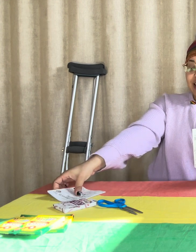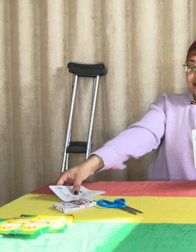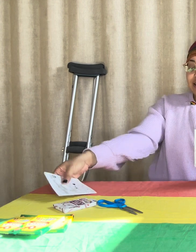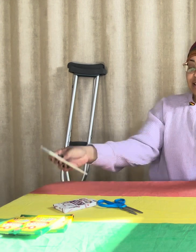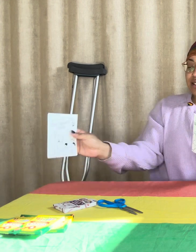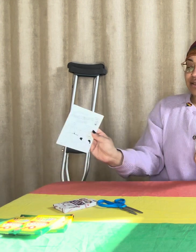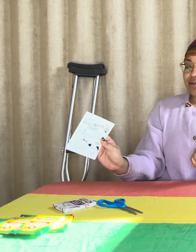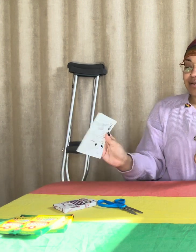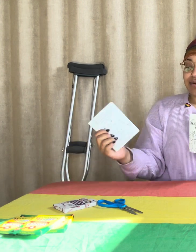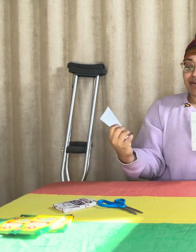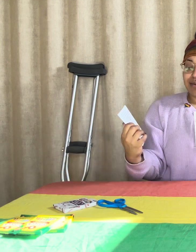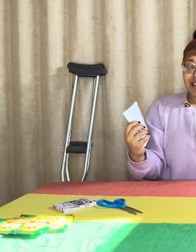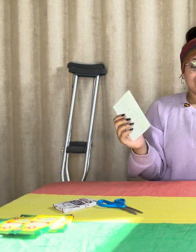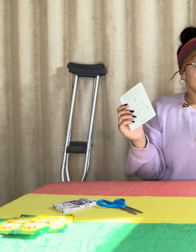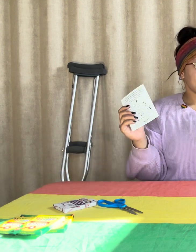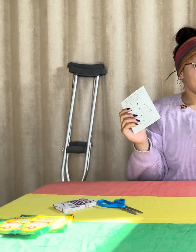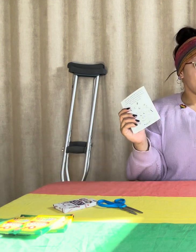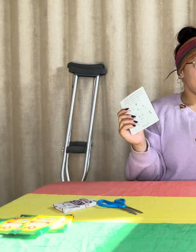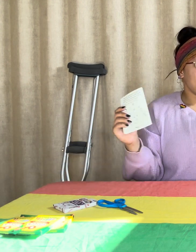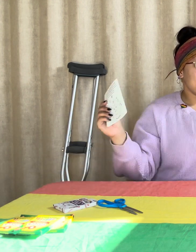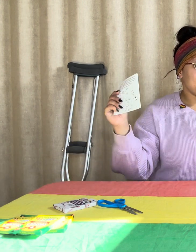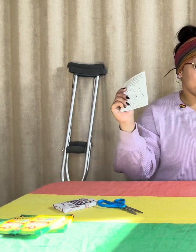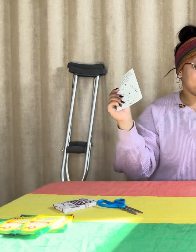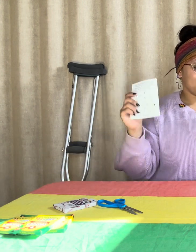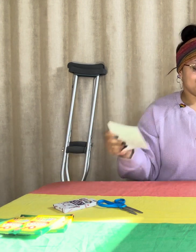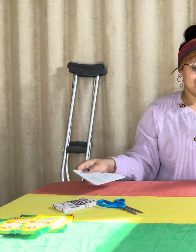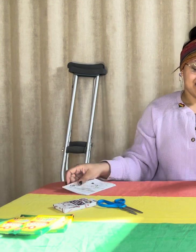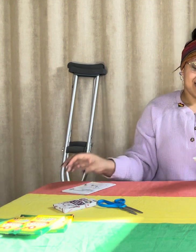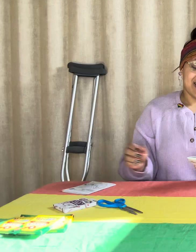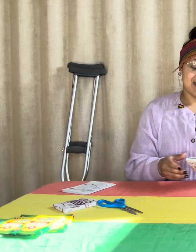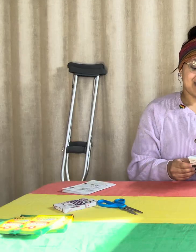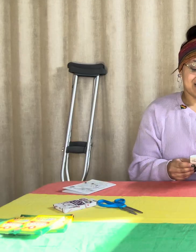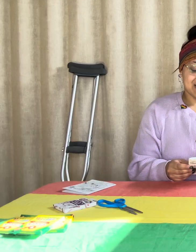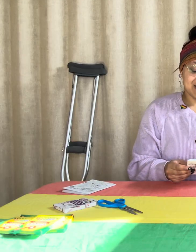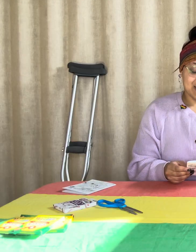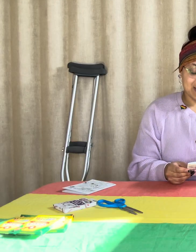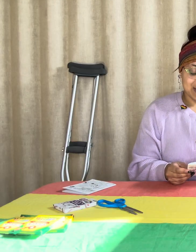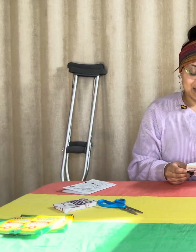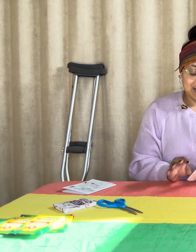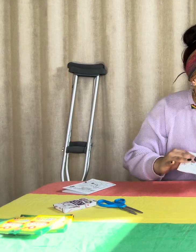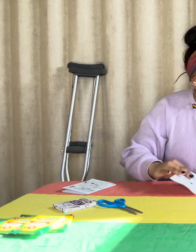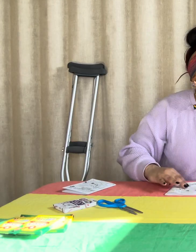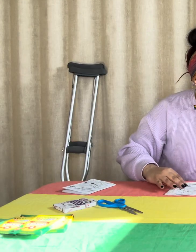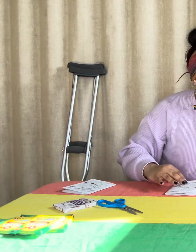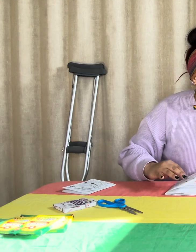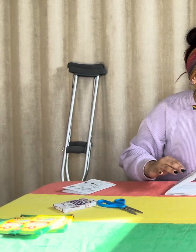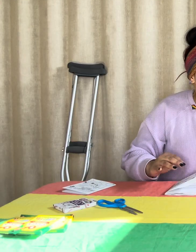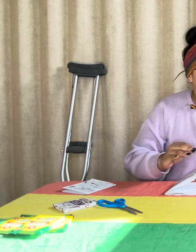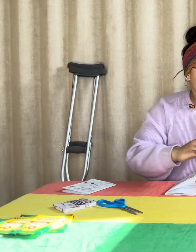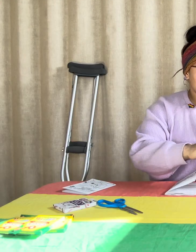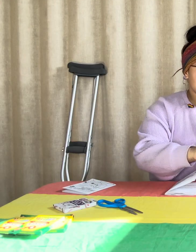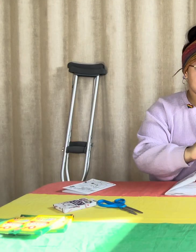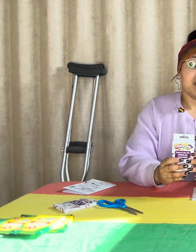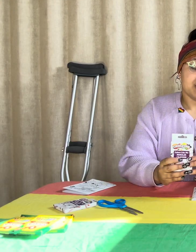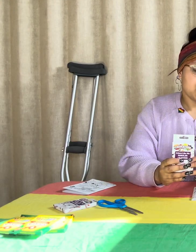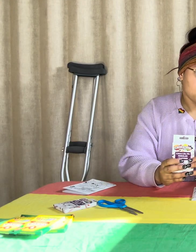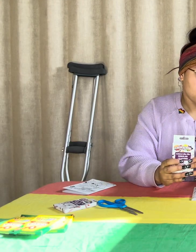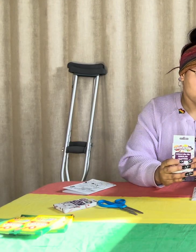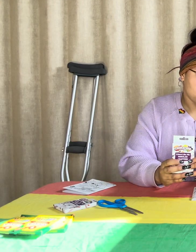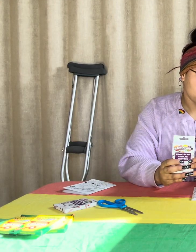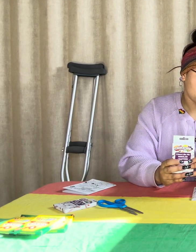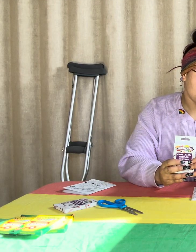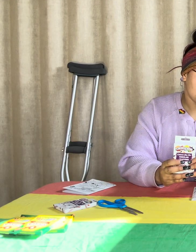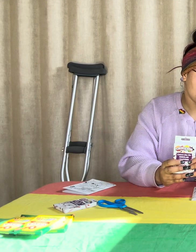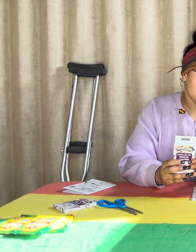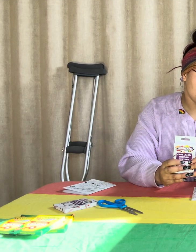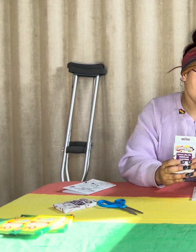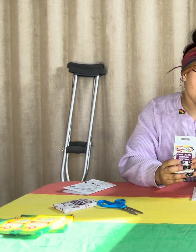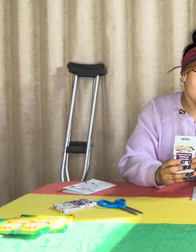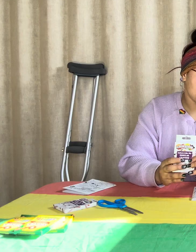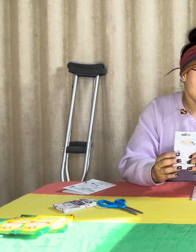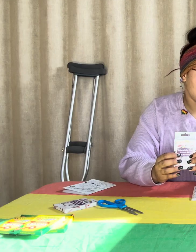Yes. Tada! Yeah, no. It's so cool. And then we have these crayons. Use whichever color crayons and